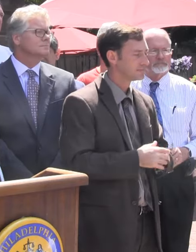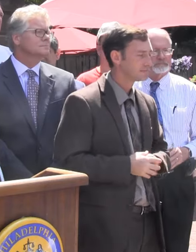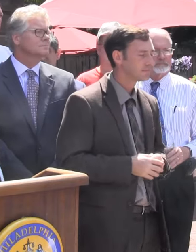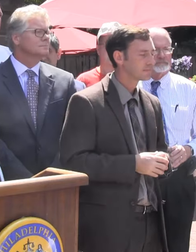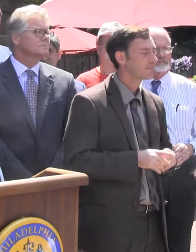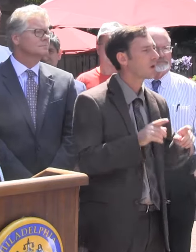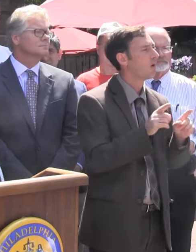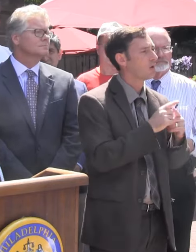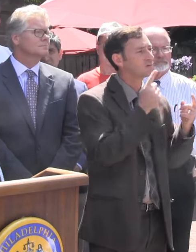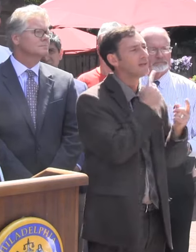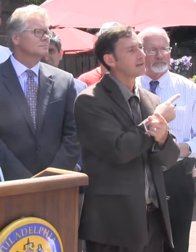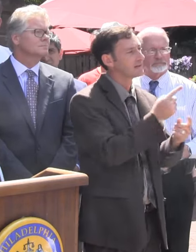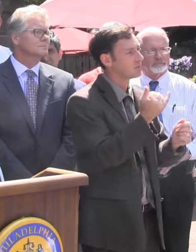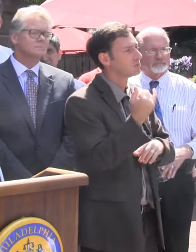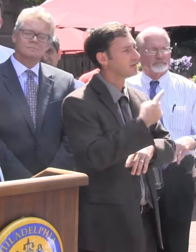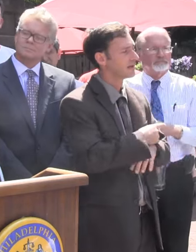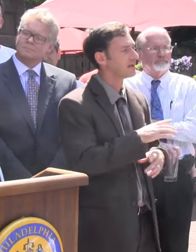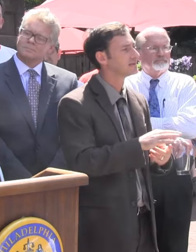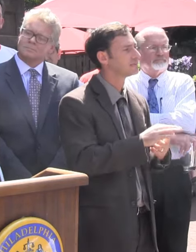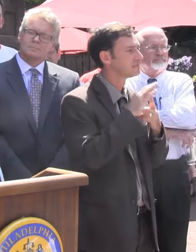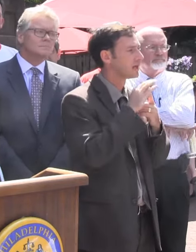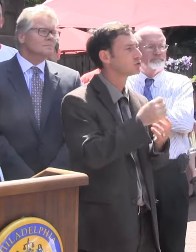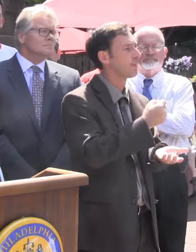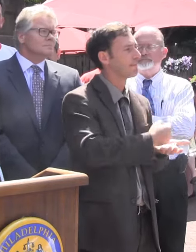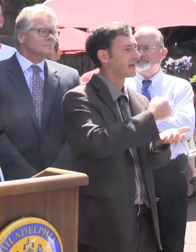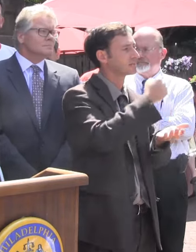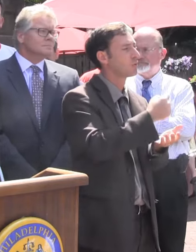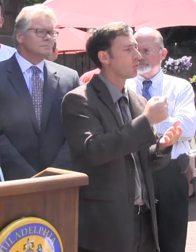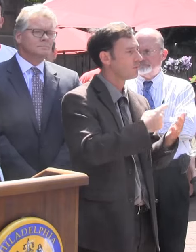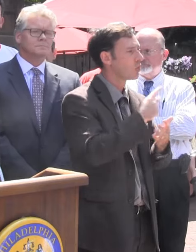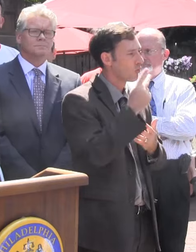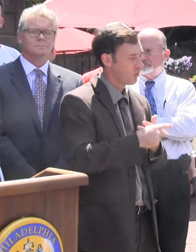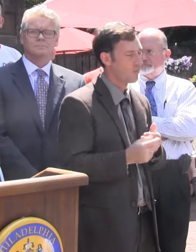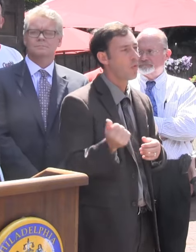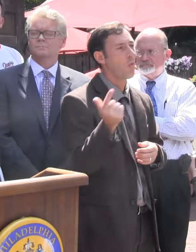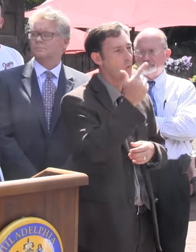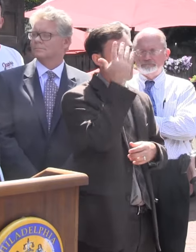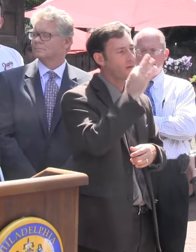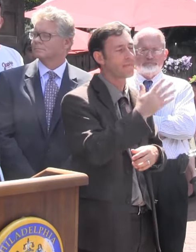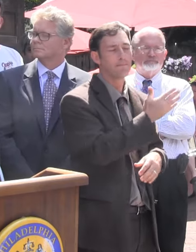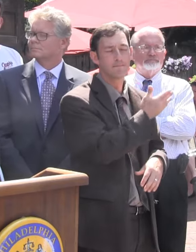announcing today a special passport program. We all know that one of the best ways to show